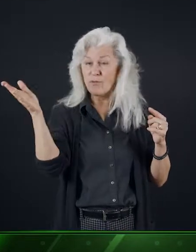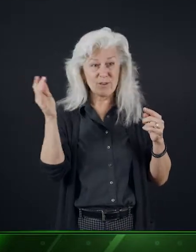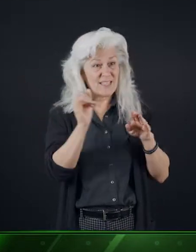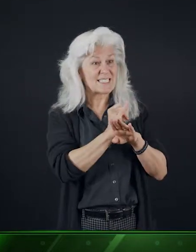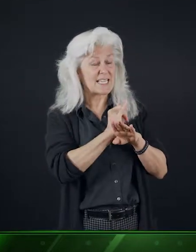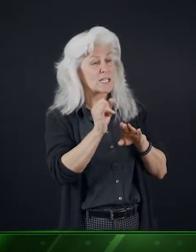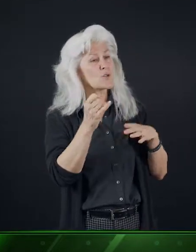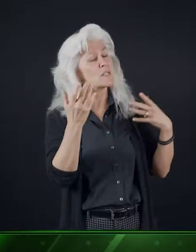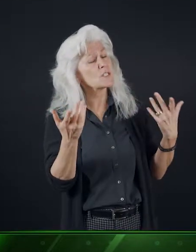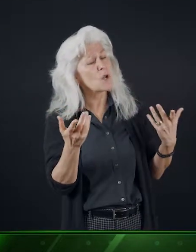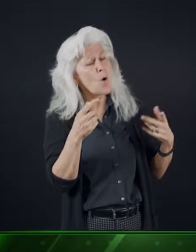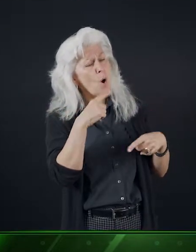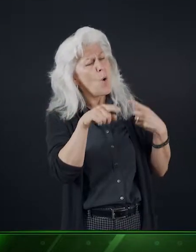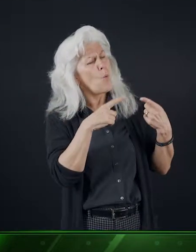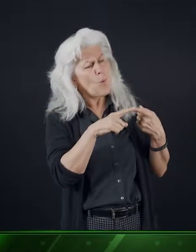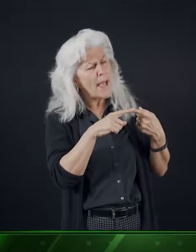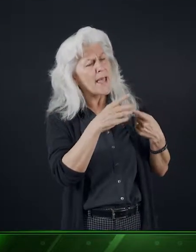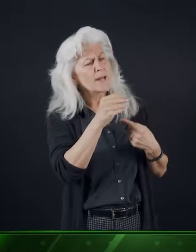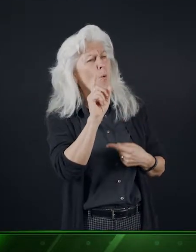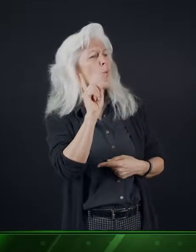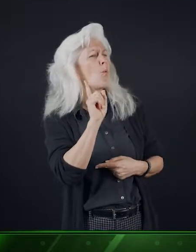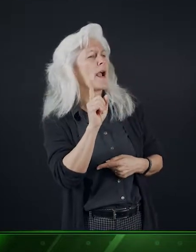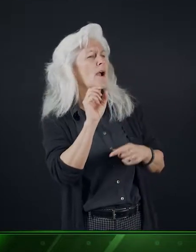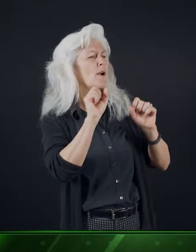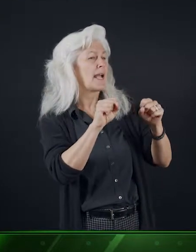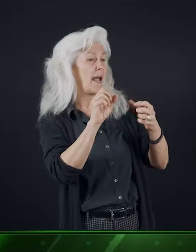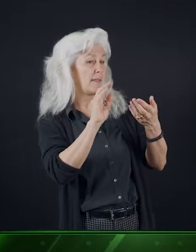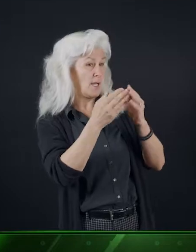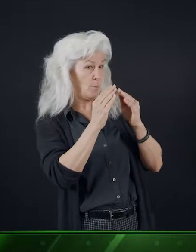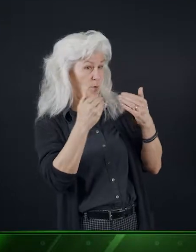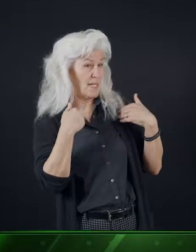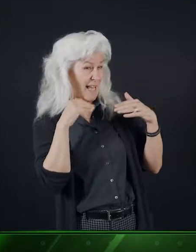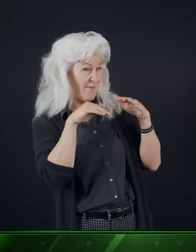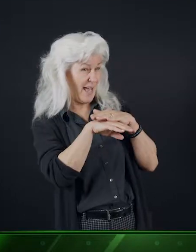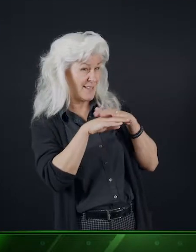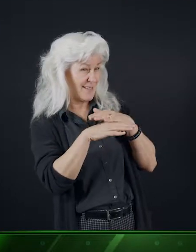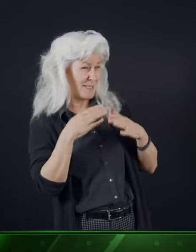So when and where can the community get access to this? Please tell me it's soon.